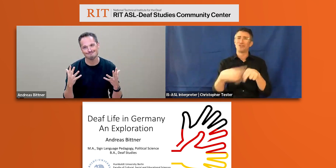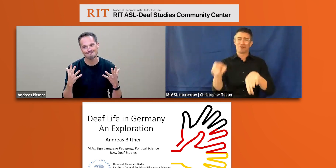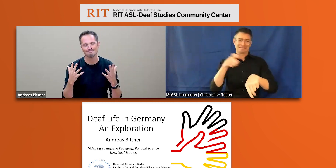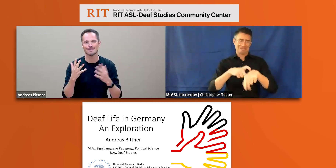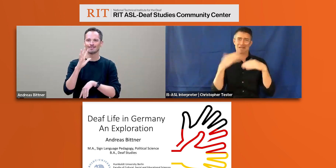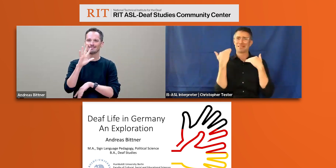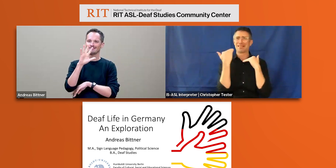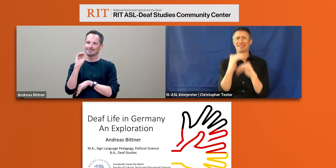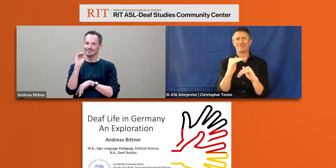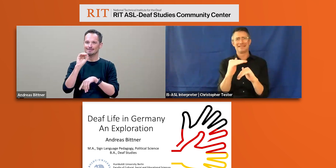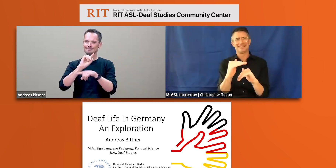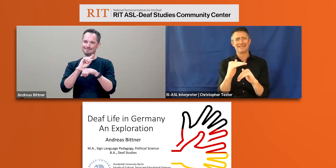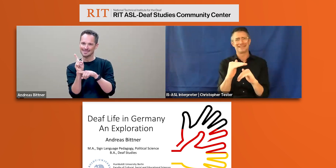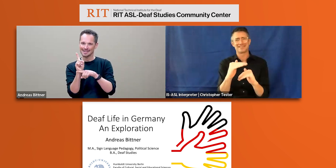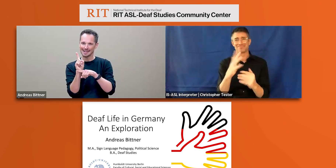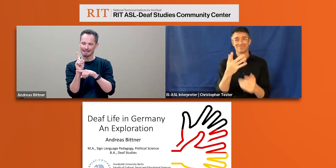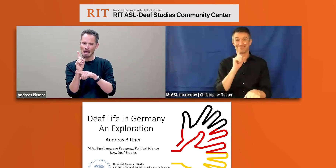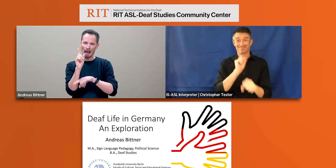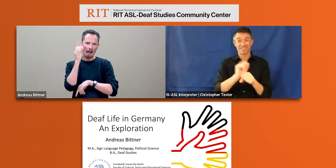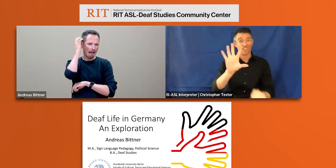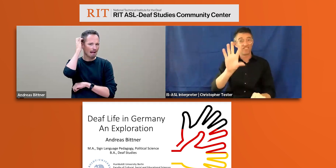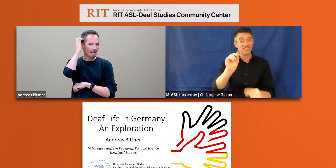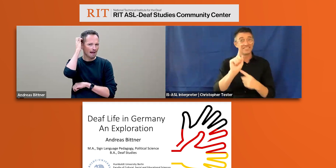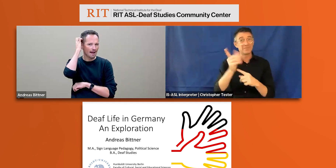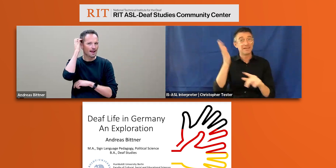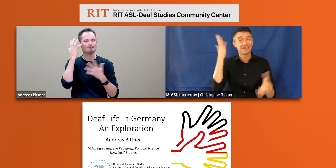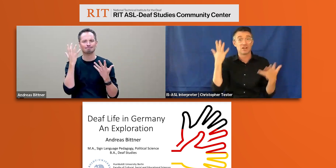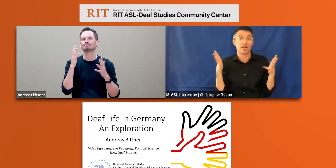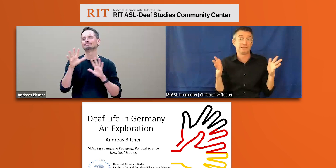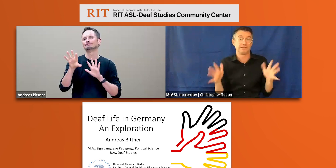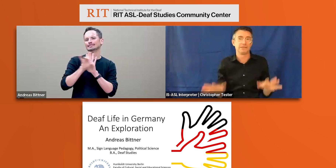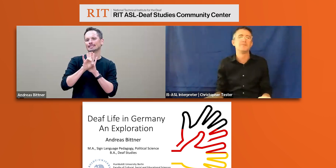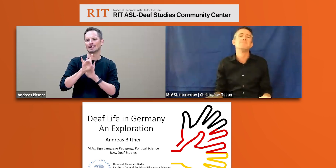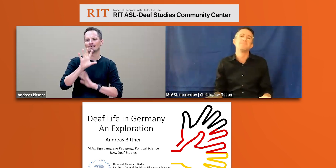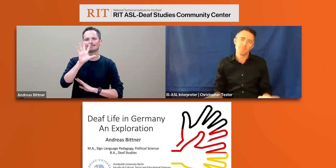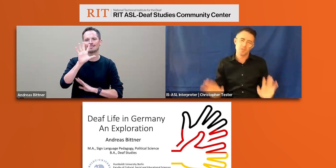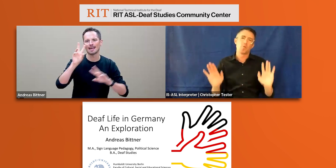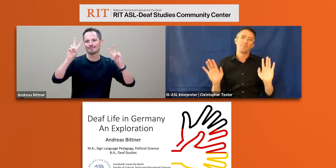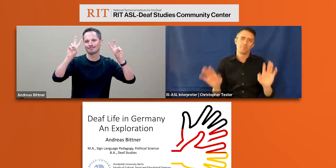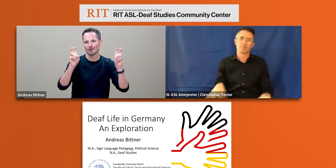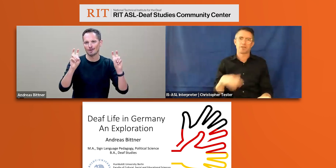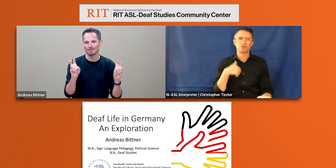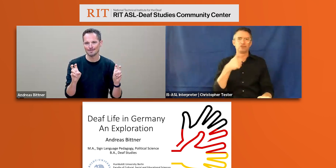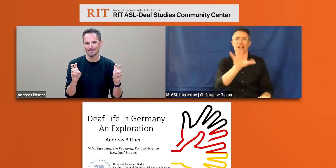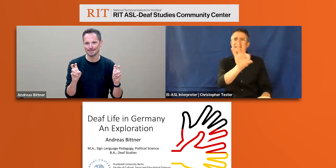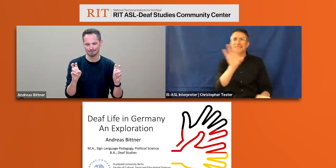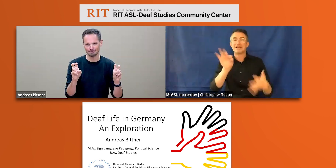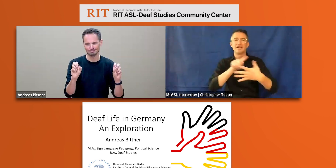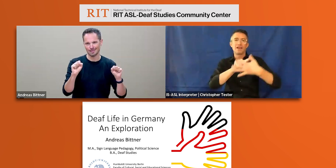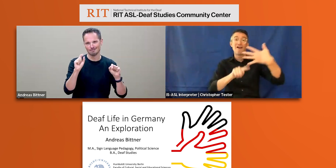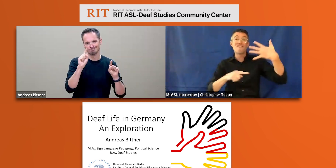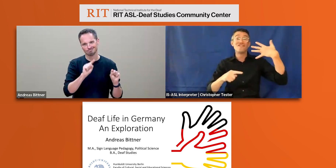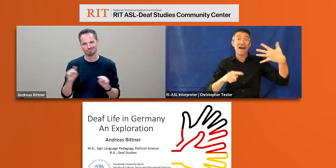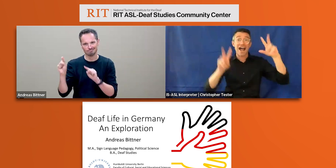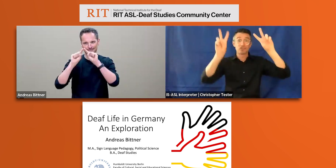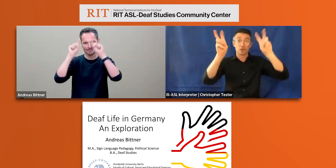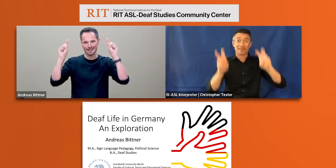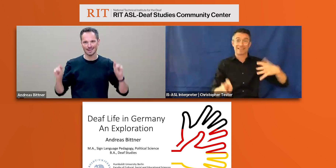So, now on to what life in Germany is like. Now, I'm limited to 50-minute presentation,